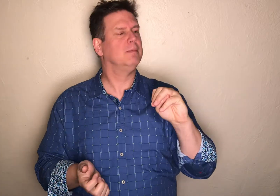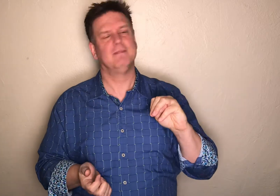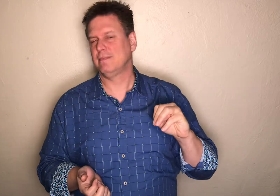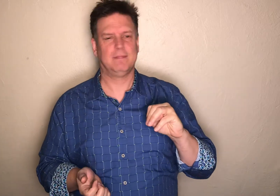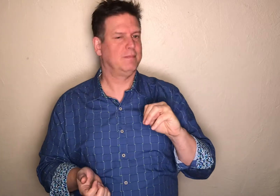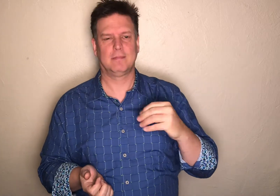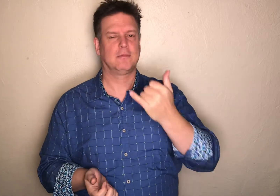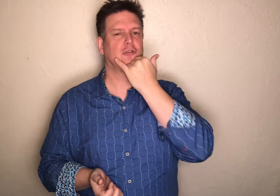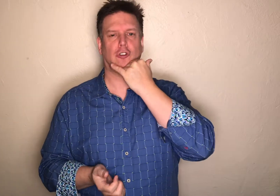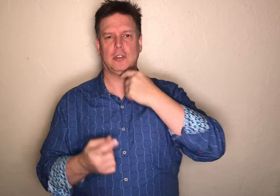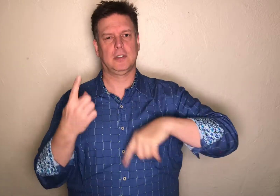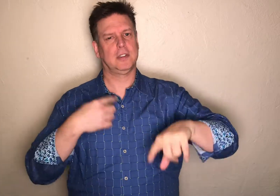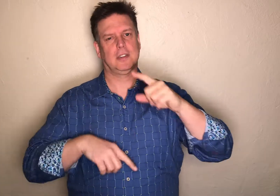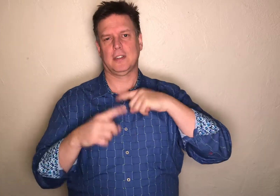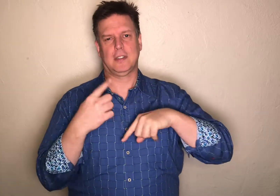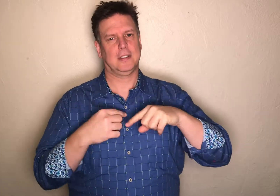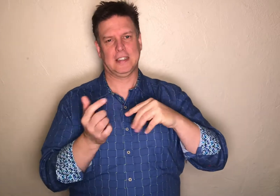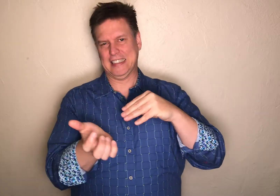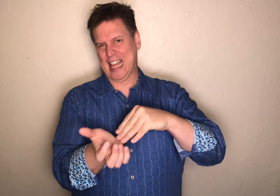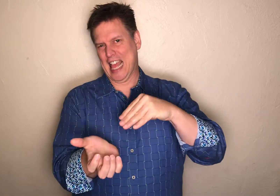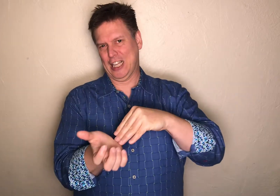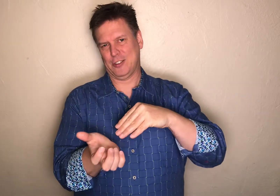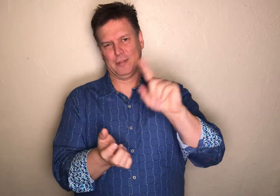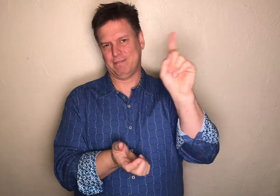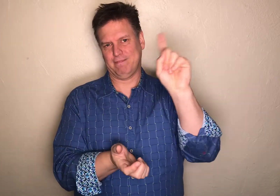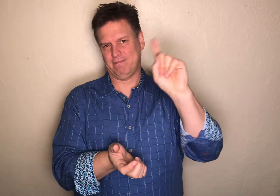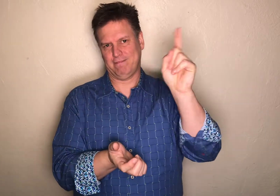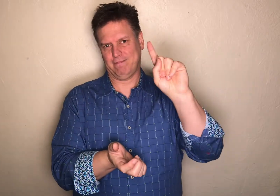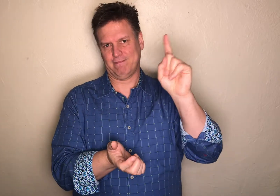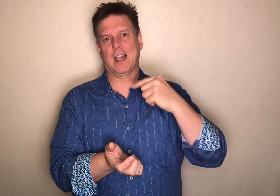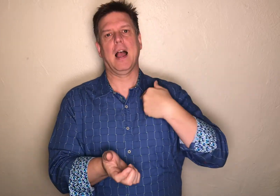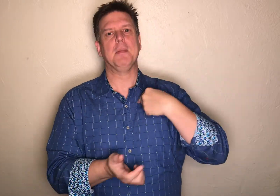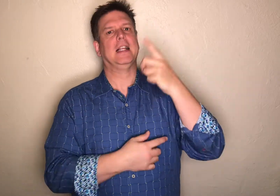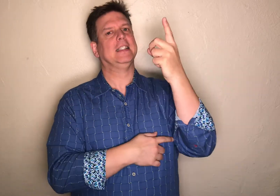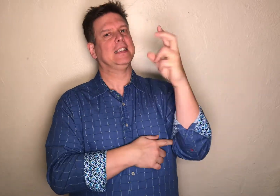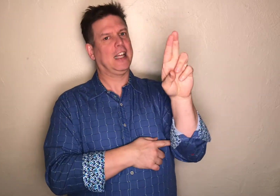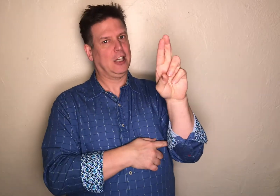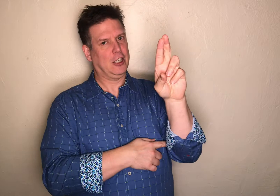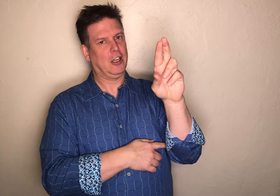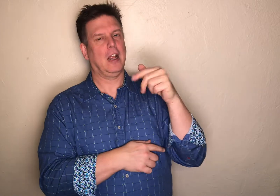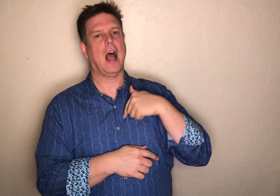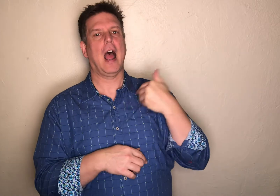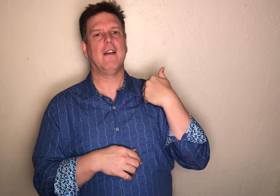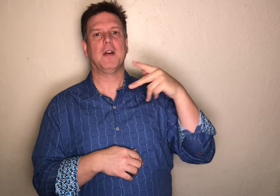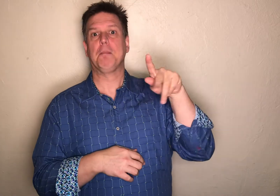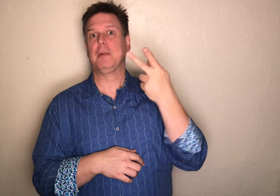Dr. Jim but it's actually the wrong sign that's not the right sign for me.